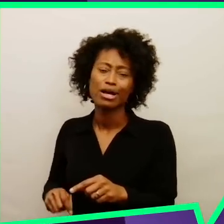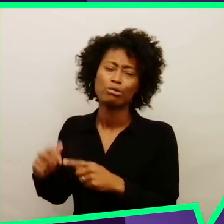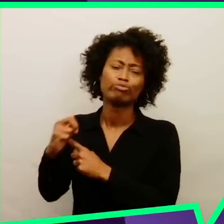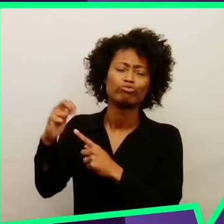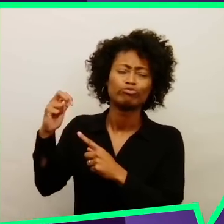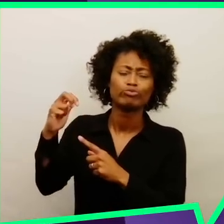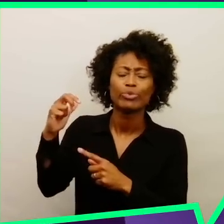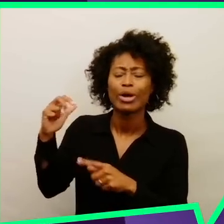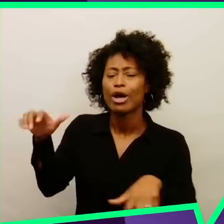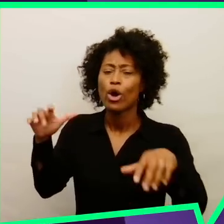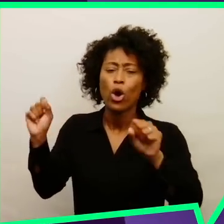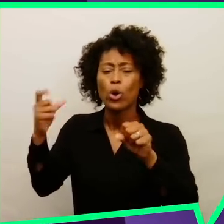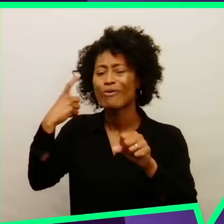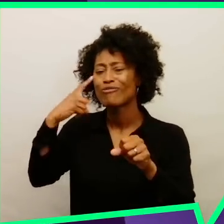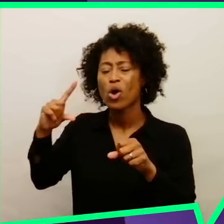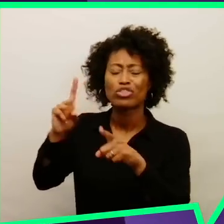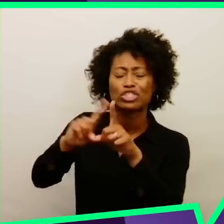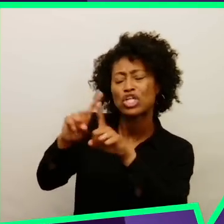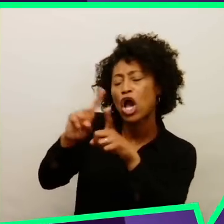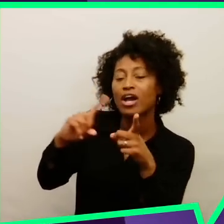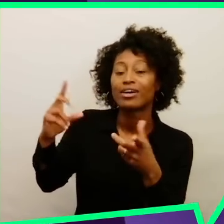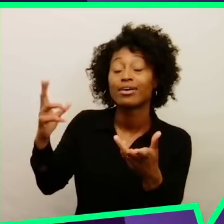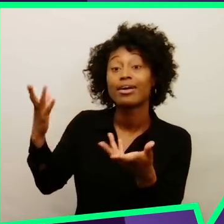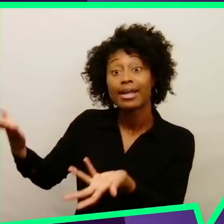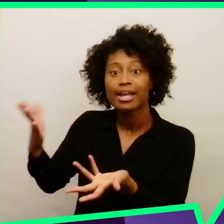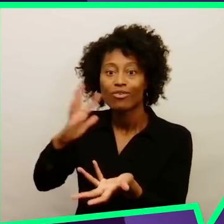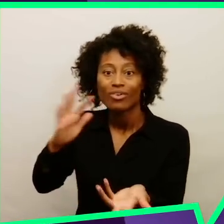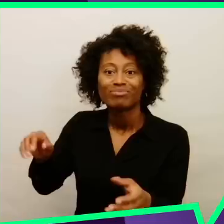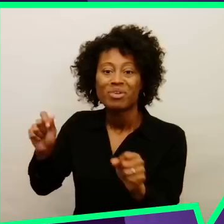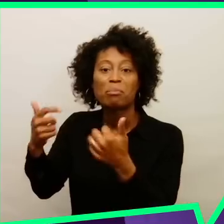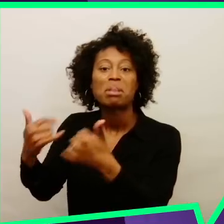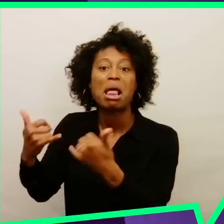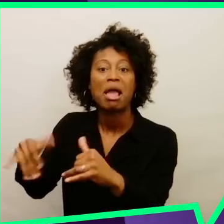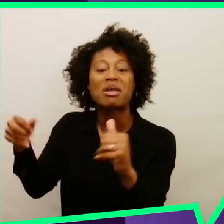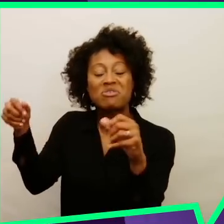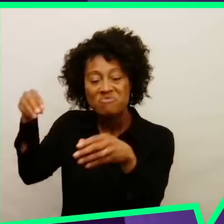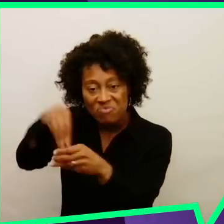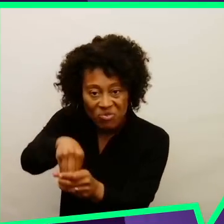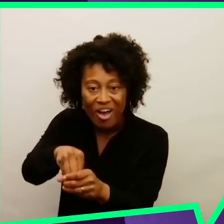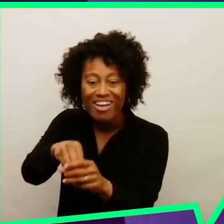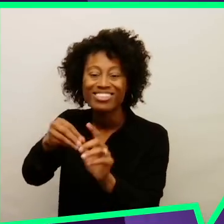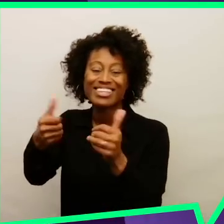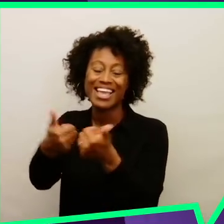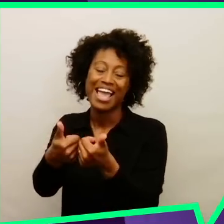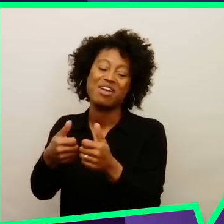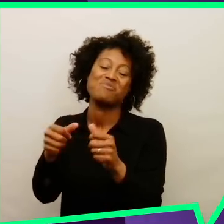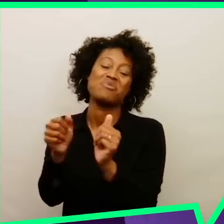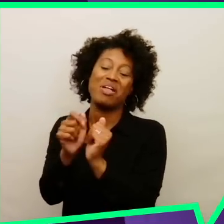caster to the stars, he is going to be playing here with our other players, our other racers.